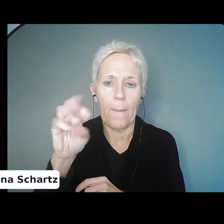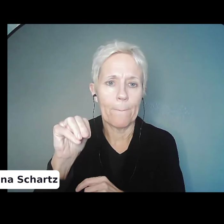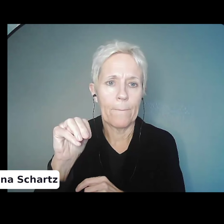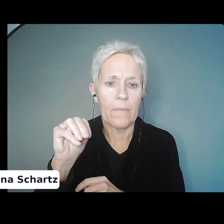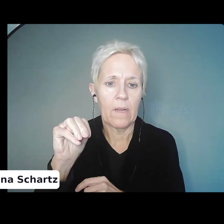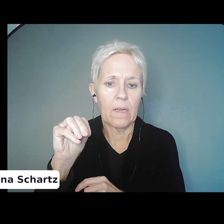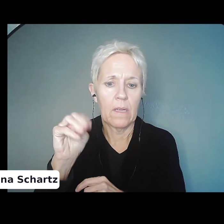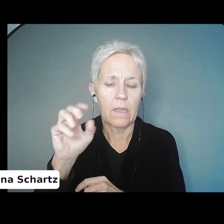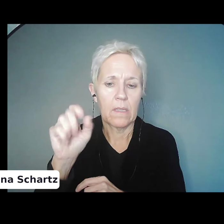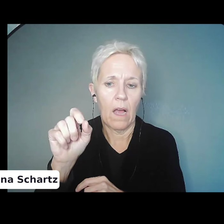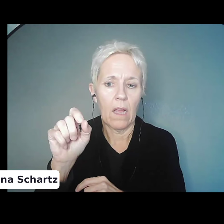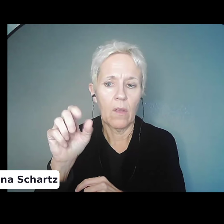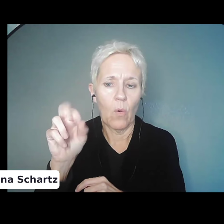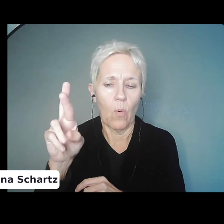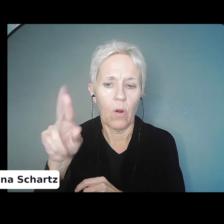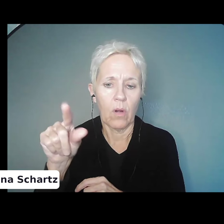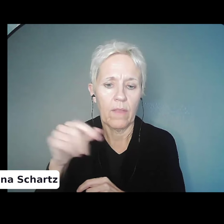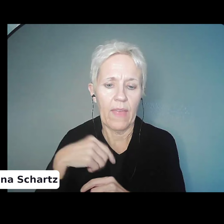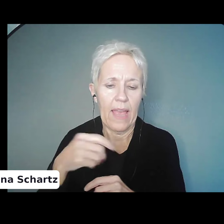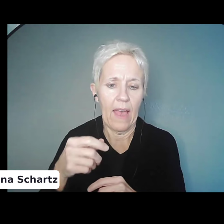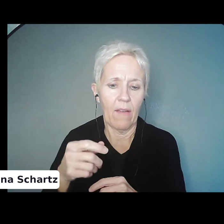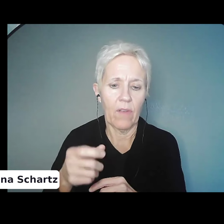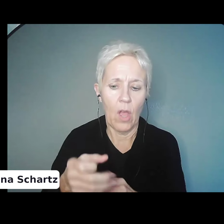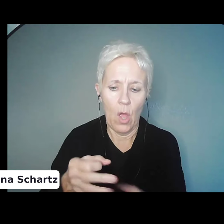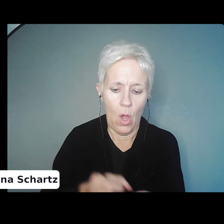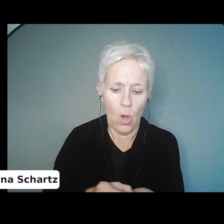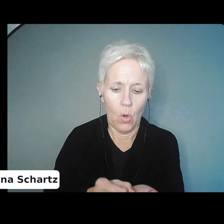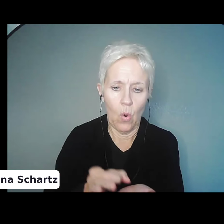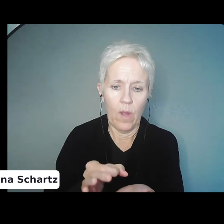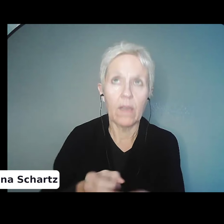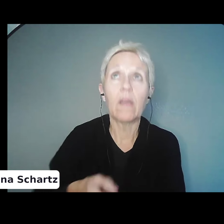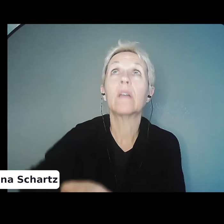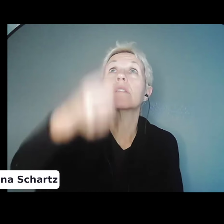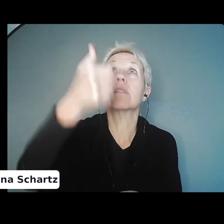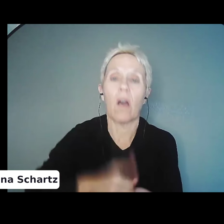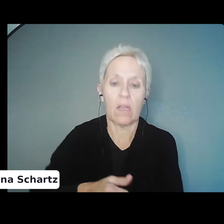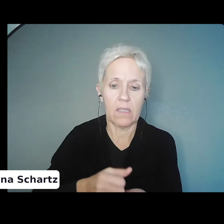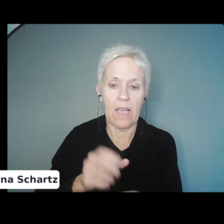And certainly, a lot of games could probably be modified also by using random number generator apps like random.org instead of dice.